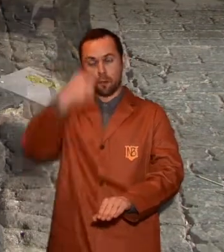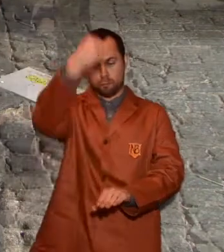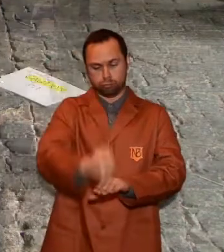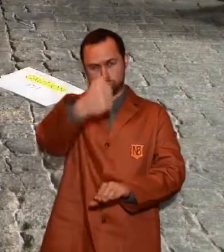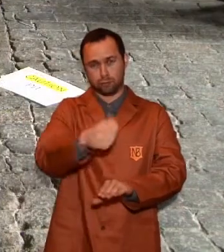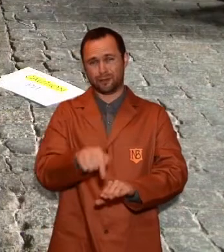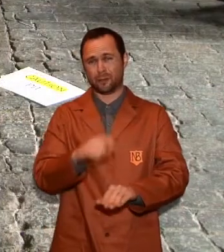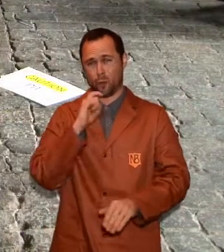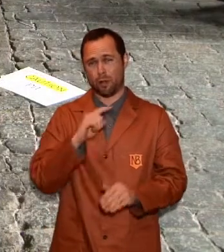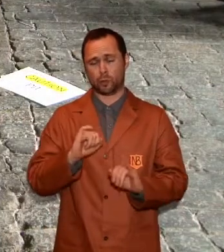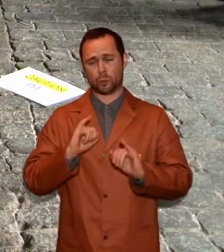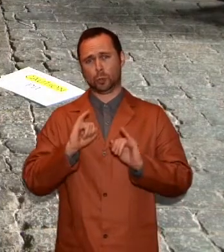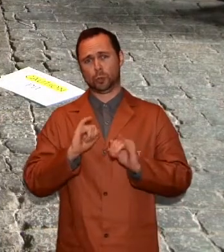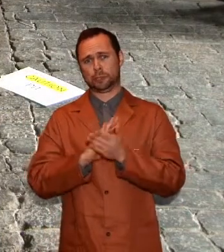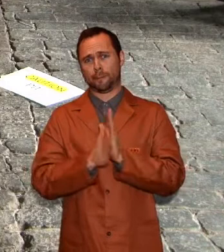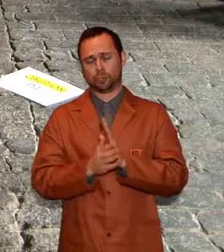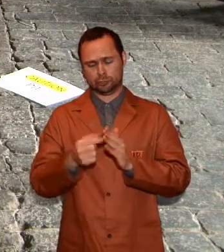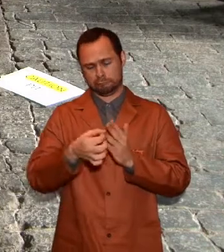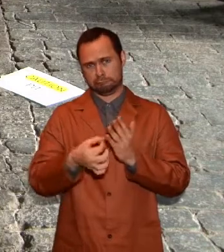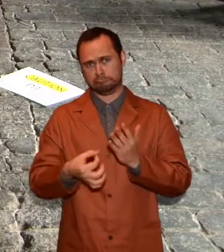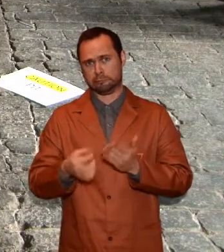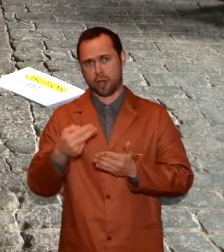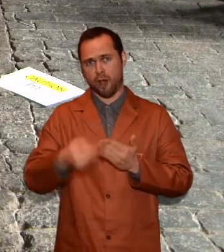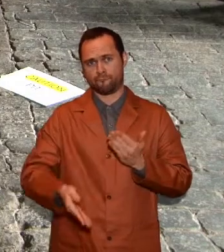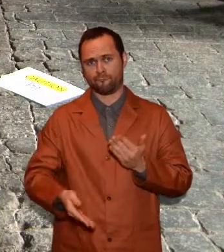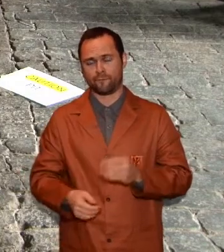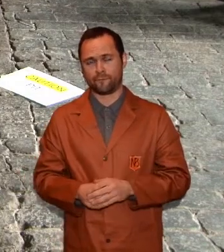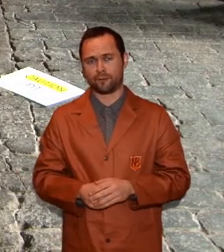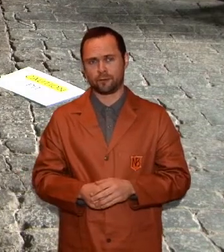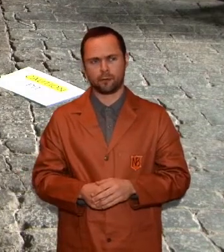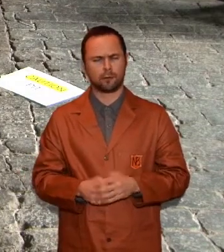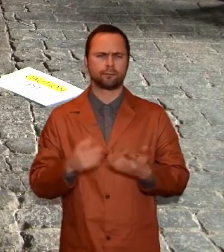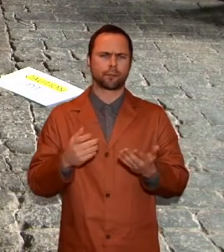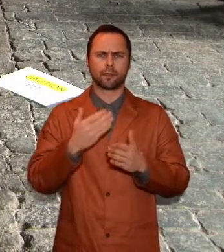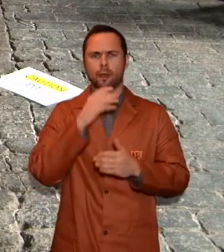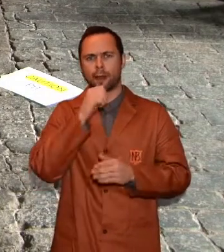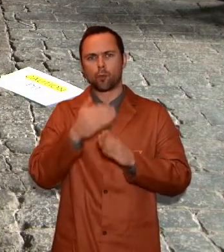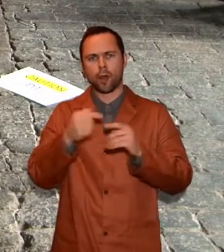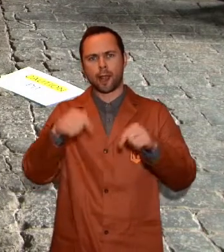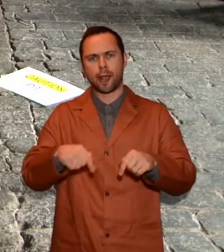It's easy to spot a man who worked in the drop forge industry in the Jewellery Quarter.